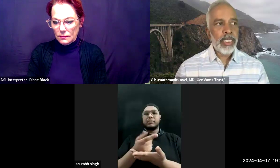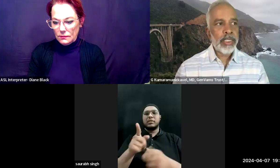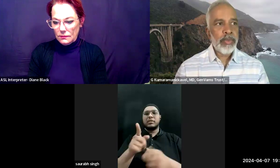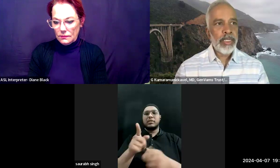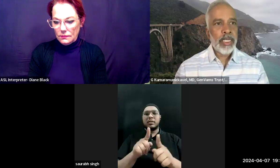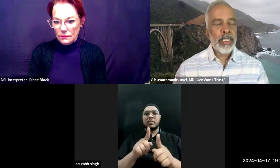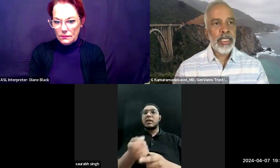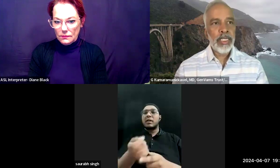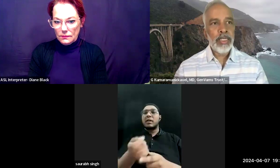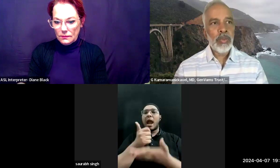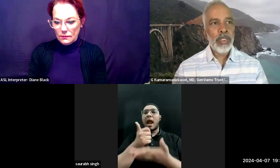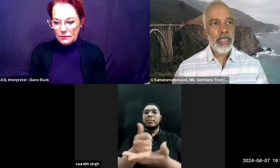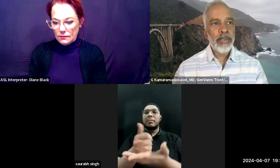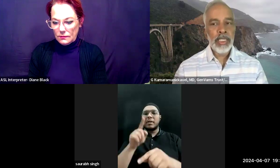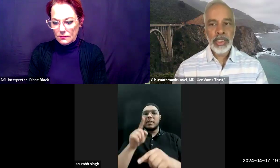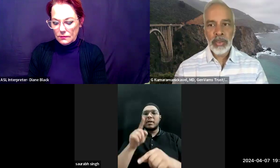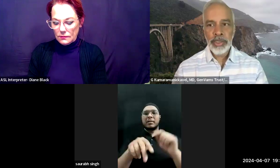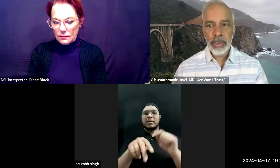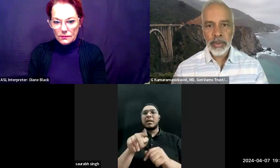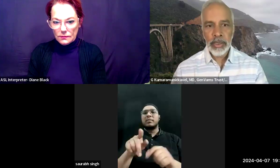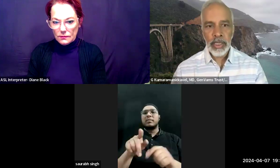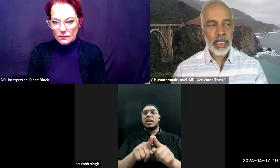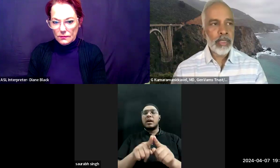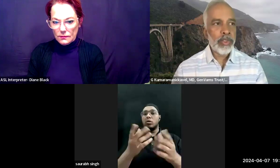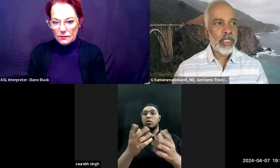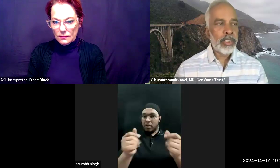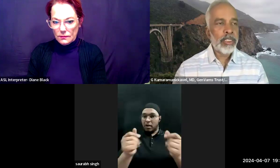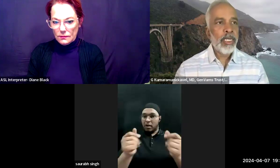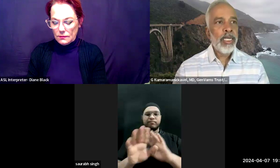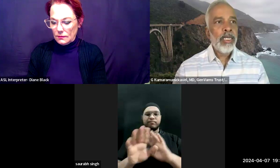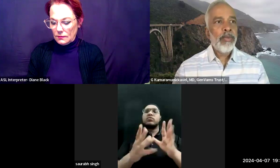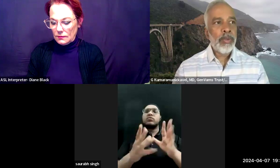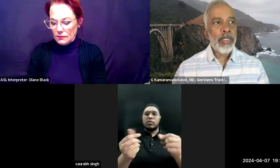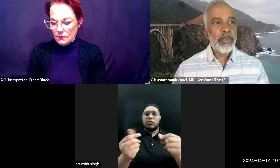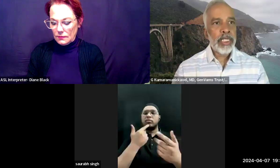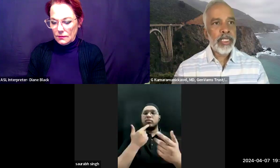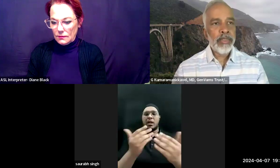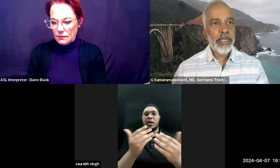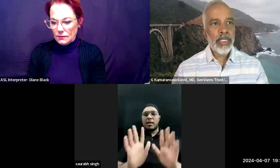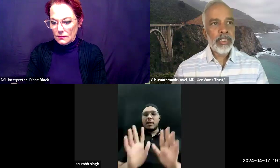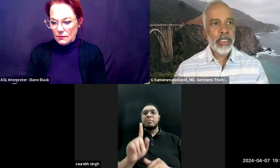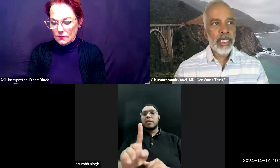doesn't mean that they don't have any solution. When it come to these problems that they face in